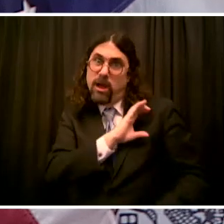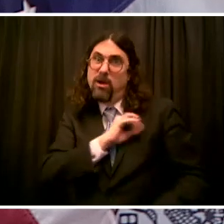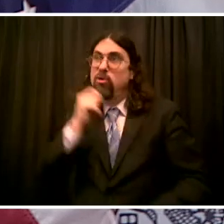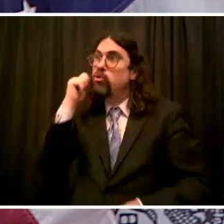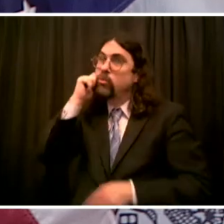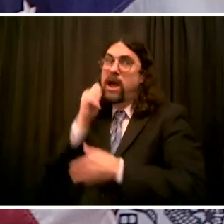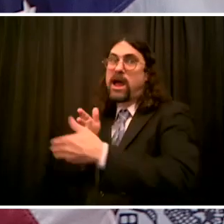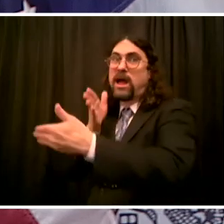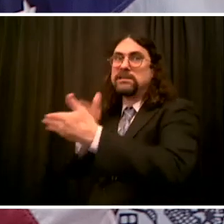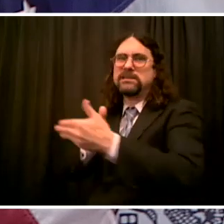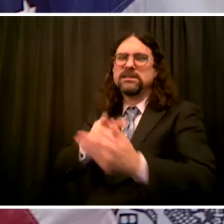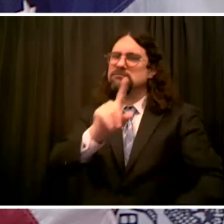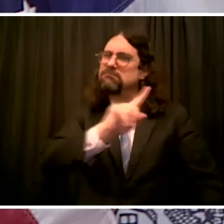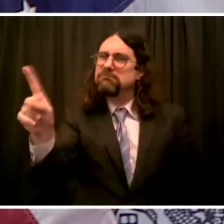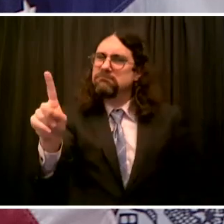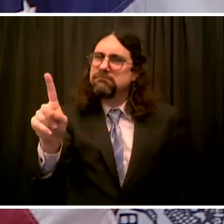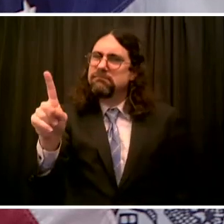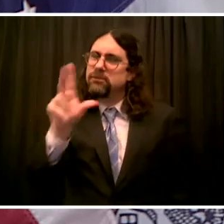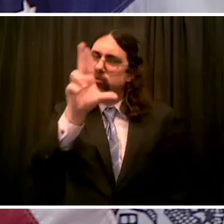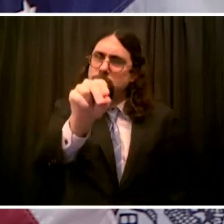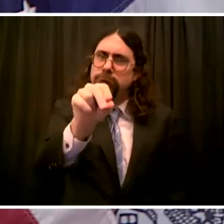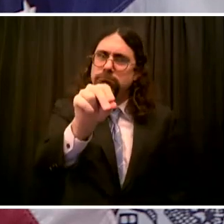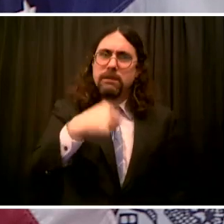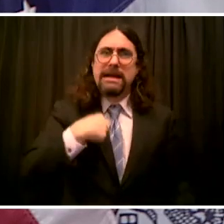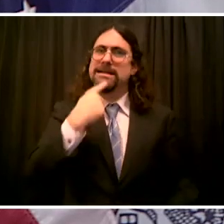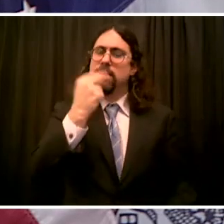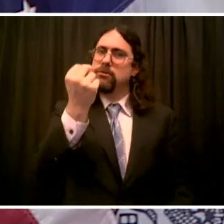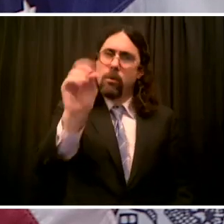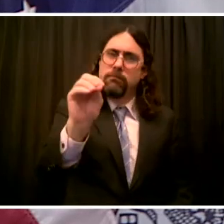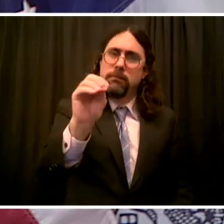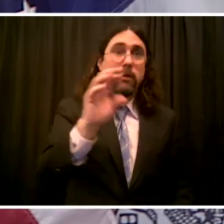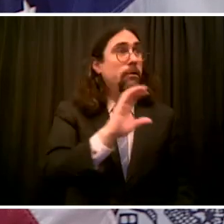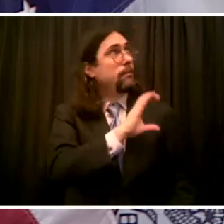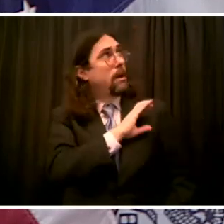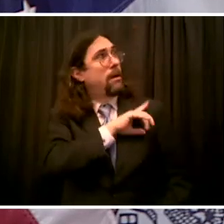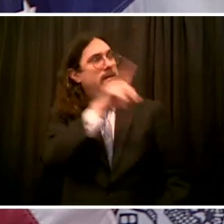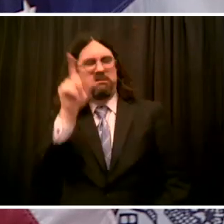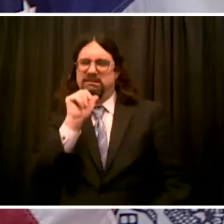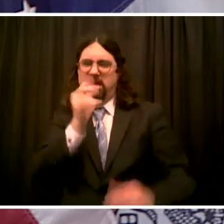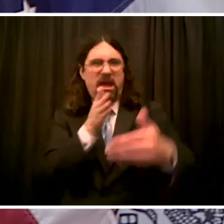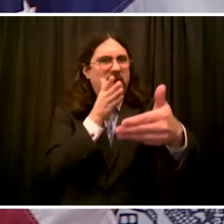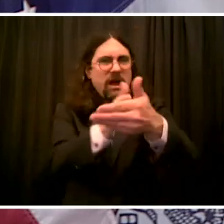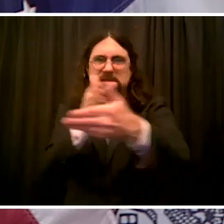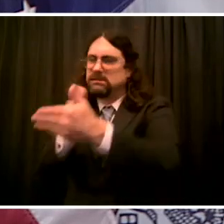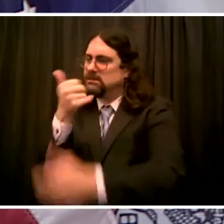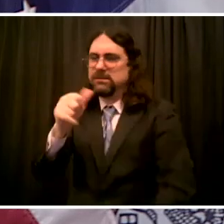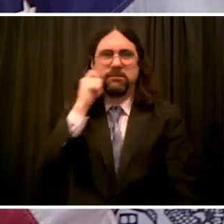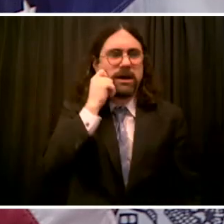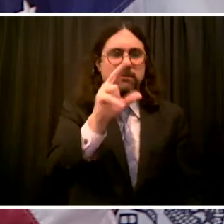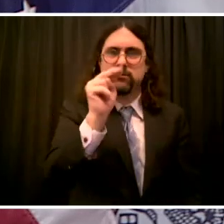QUOTE/UNQUOTE, RACIST POLICING. I THINK THIS COLDU NOT BE ANYTHING FURTHER